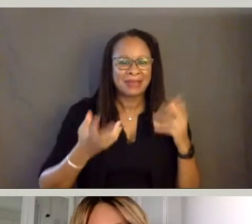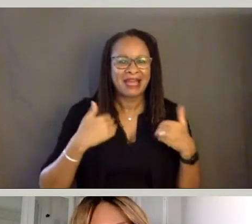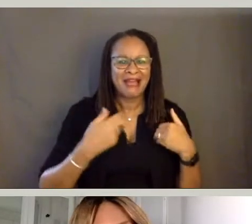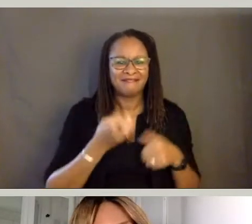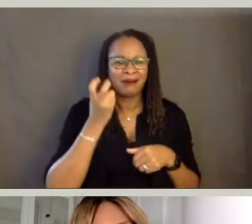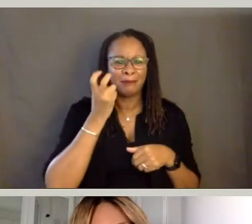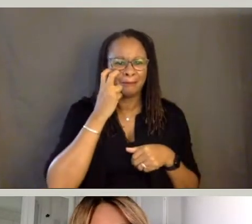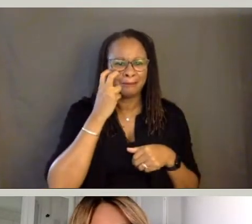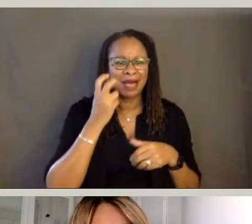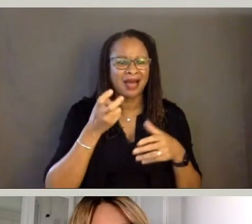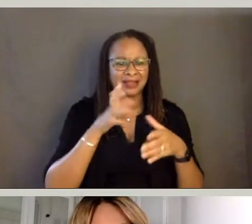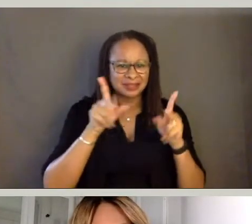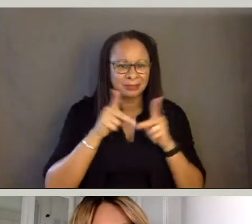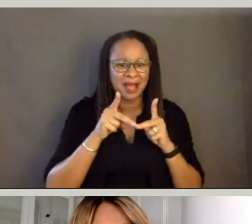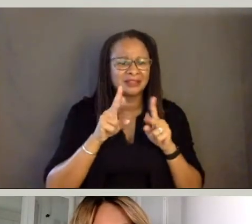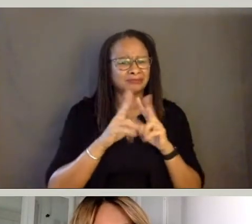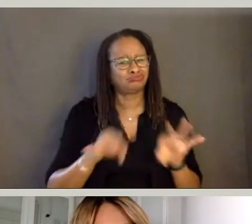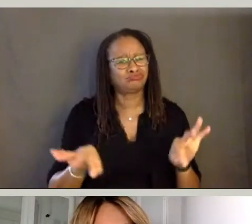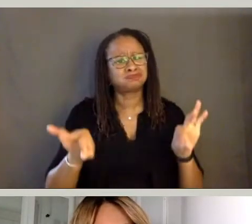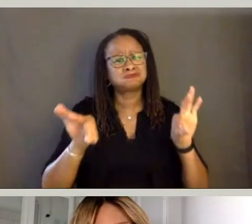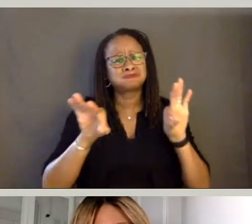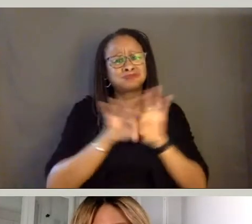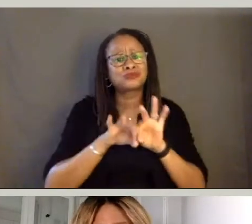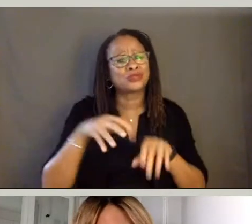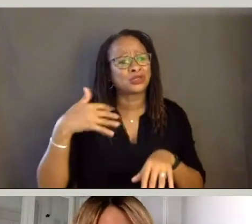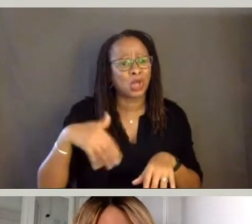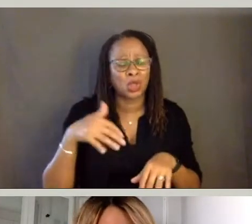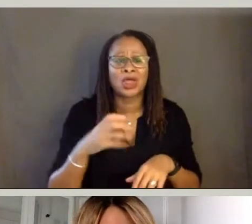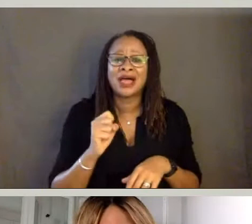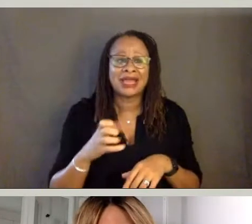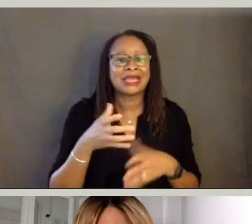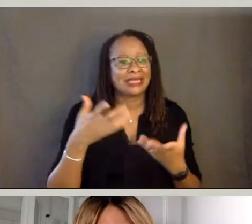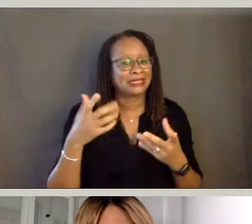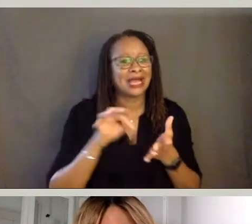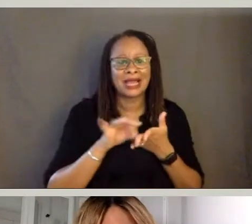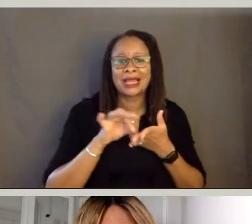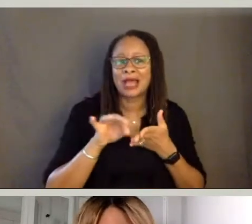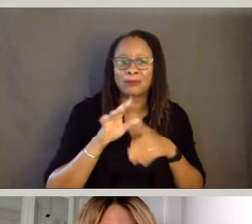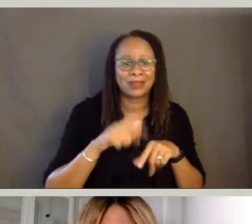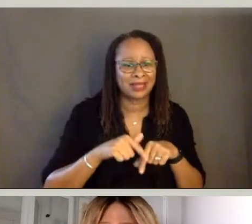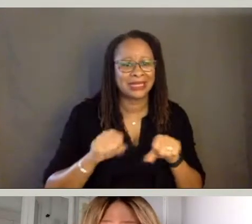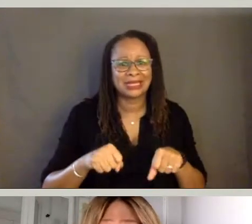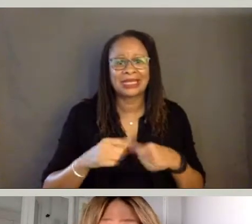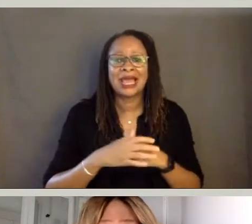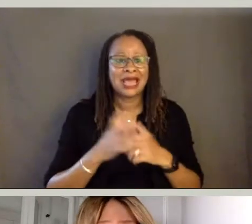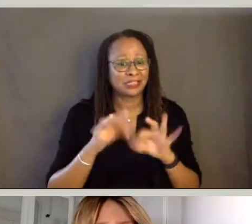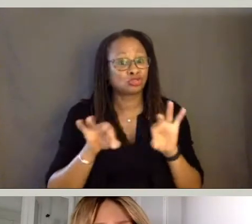is so critical in accountability, and it's so critical and us getting better.